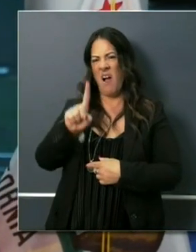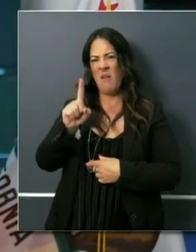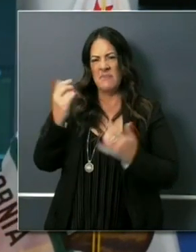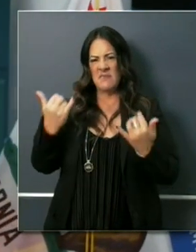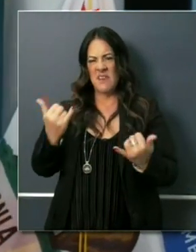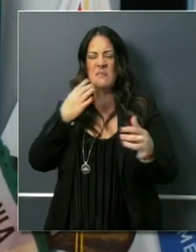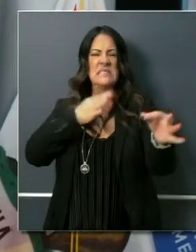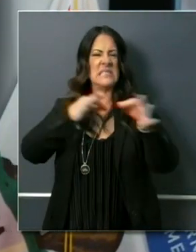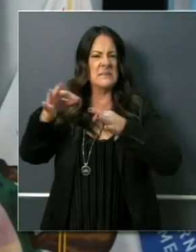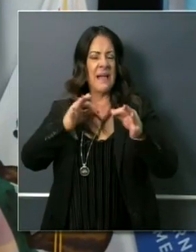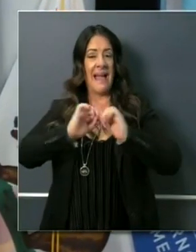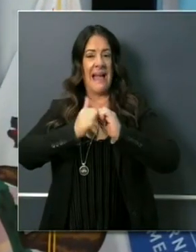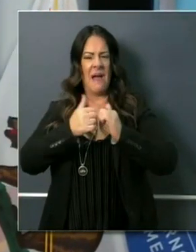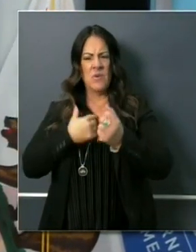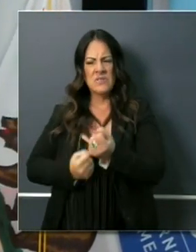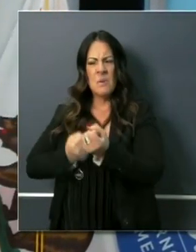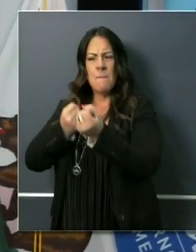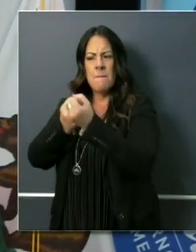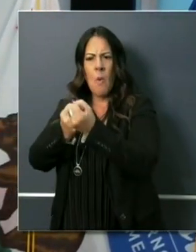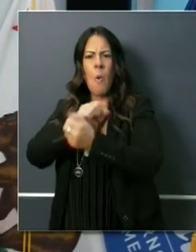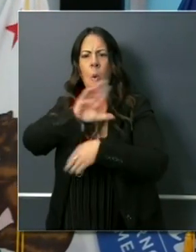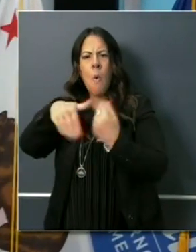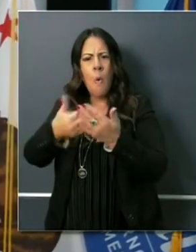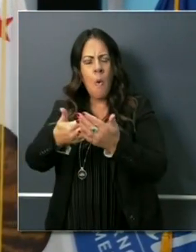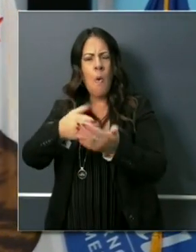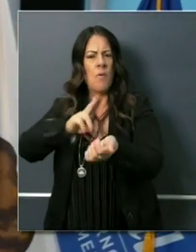HOSPITALIZED AND BEGIN TO CHALLENGE OUR CURRENT SURGE CAPACITY. SO WITH THAT, I WANTED TO KICK